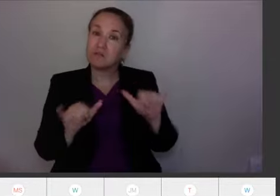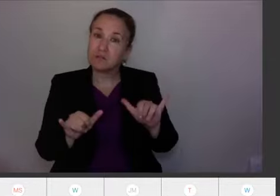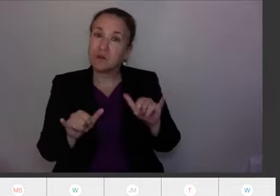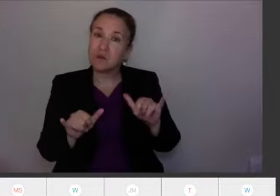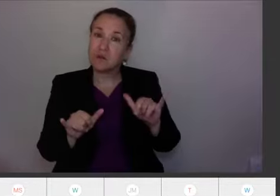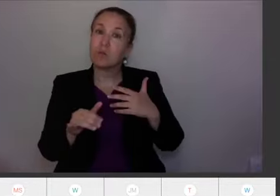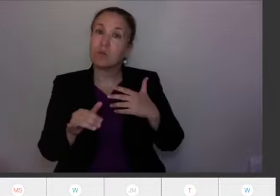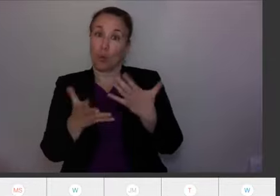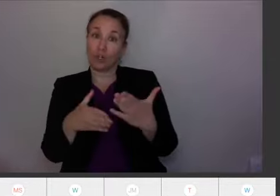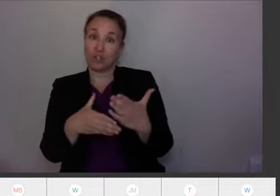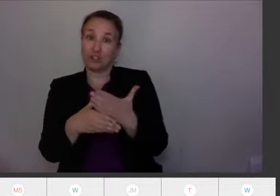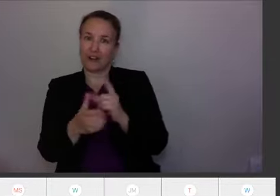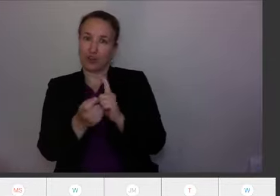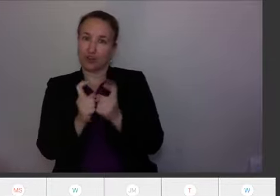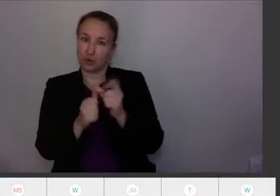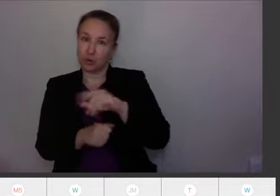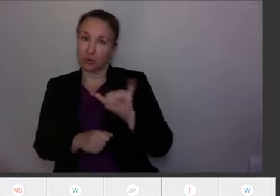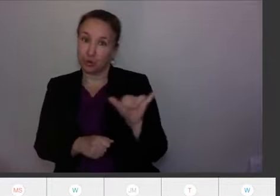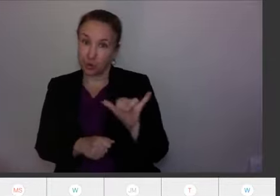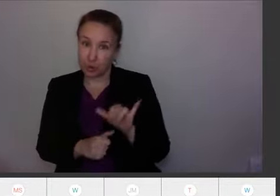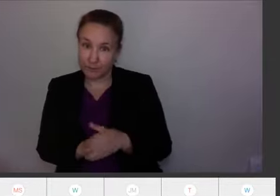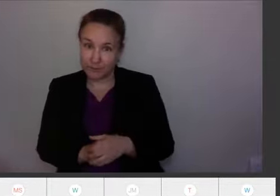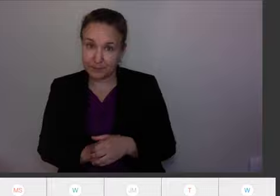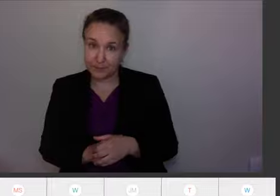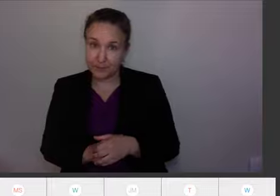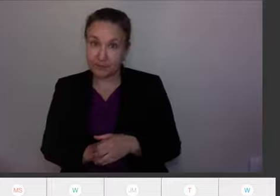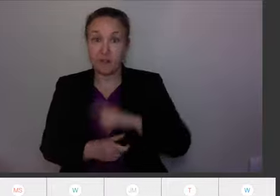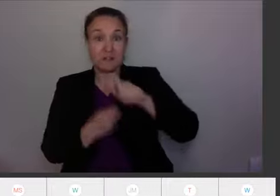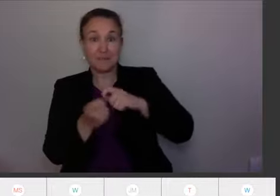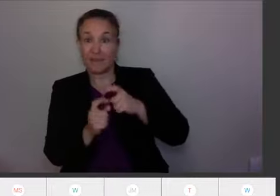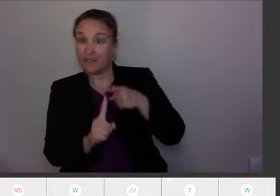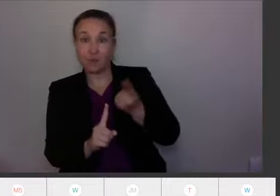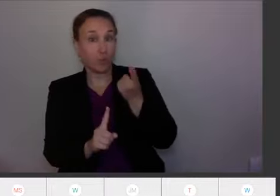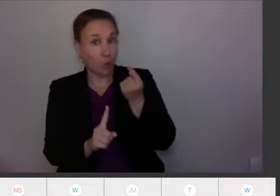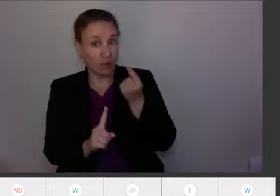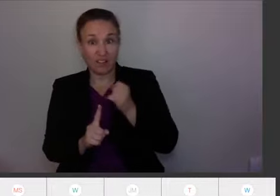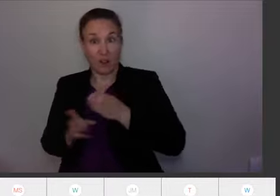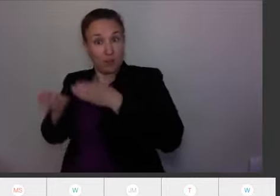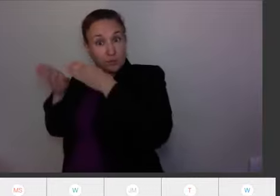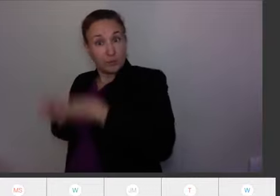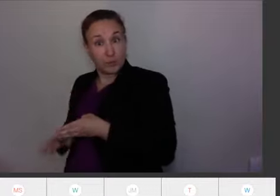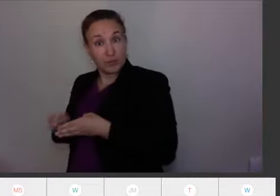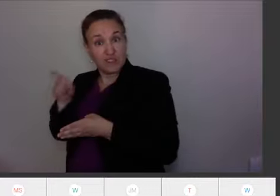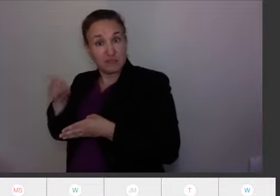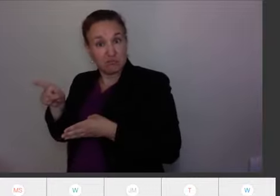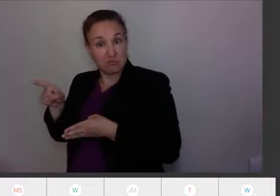with you directly specifically this individual did not coach or